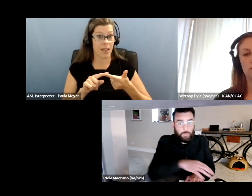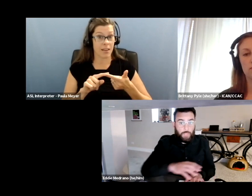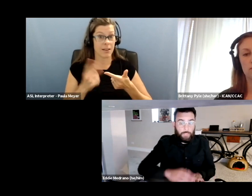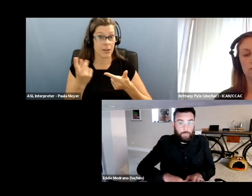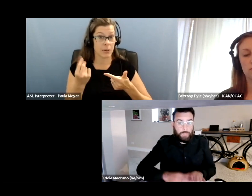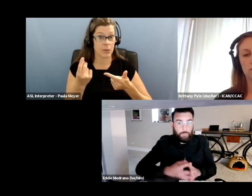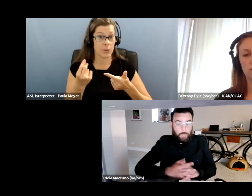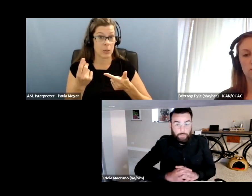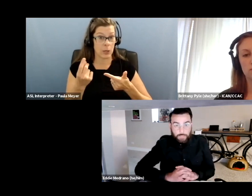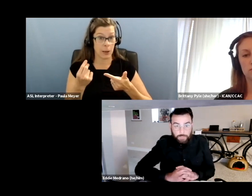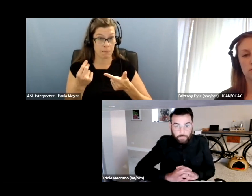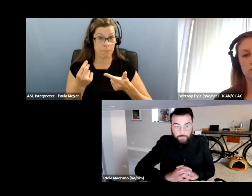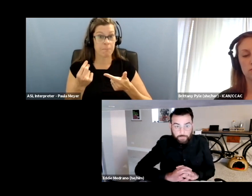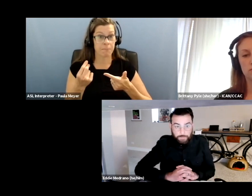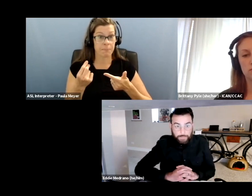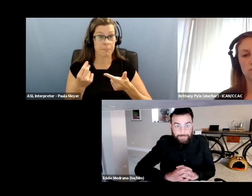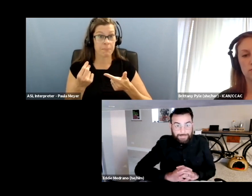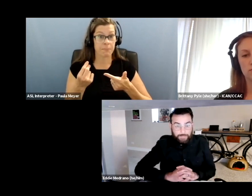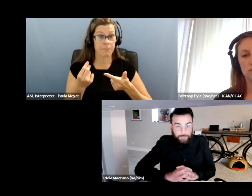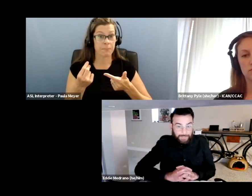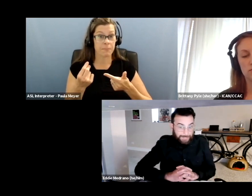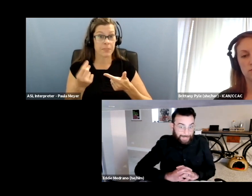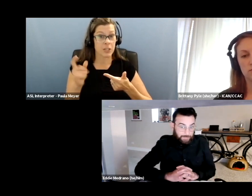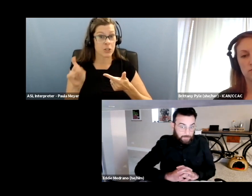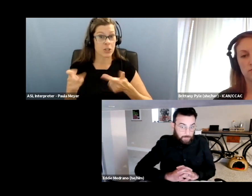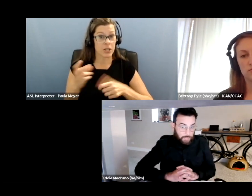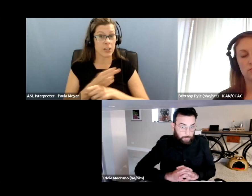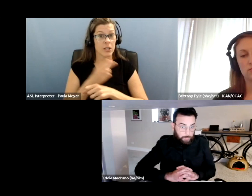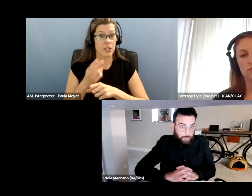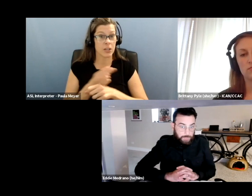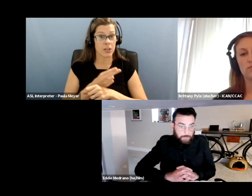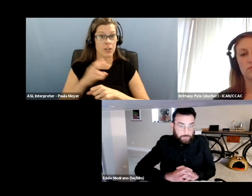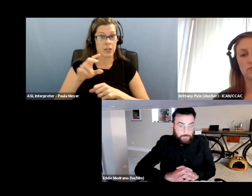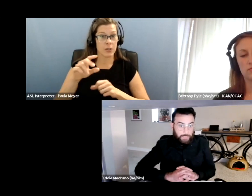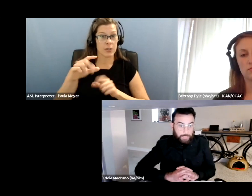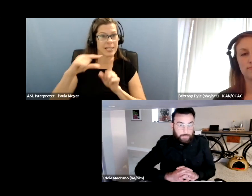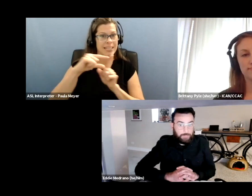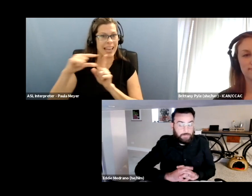I would recommend using something like a Text on Top, which is a